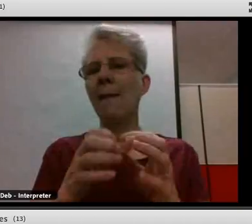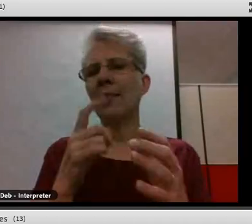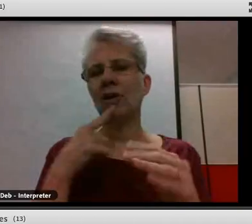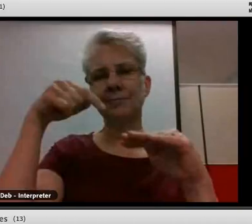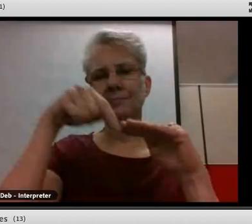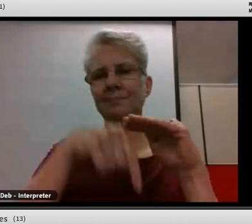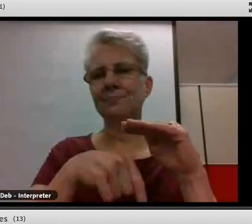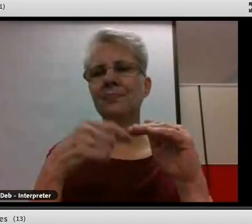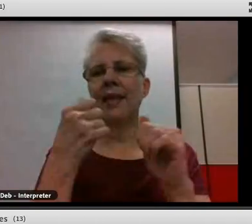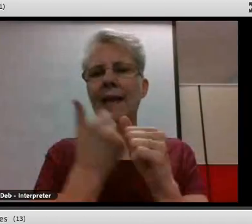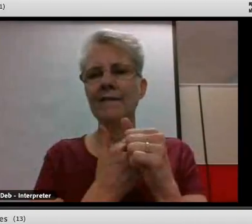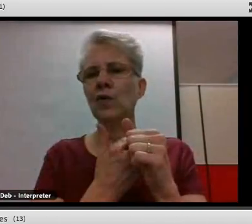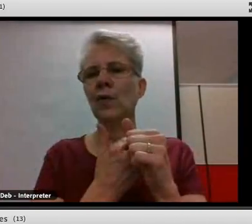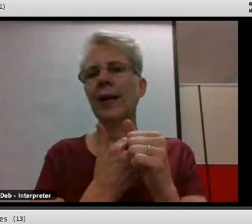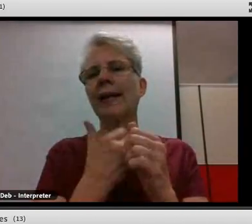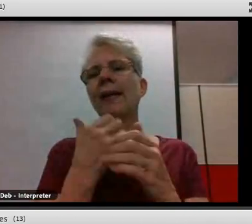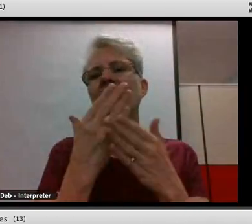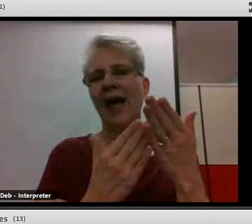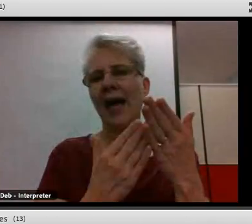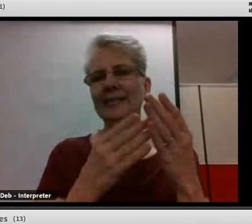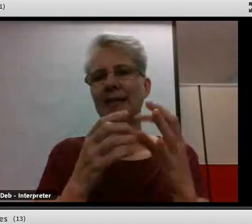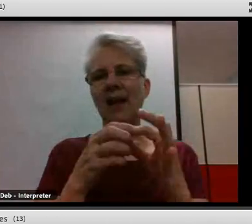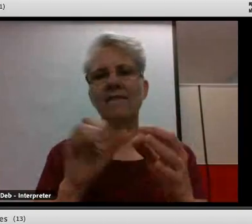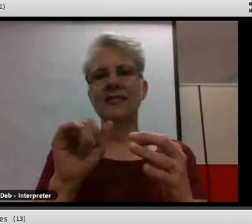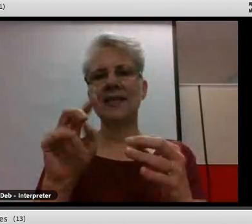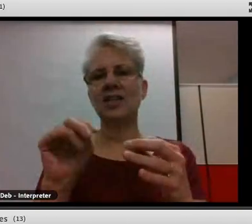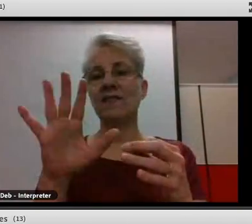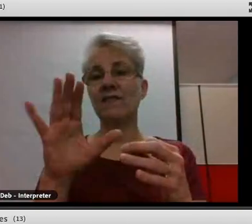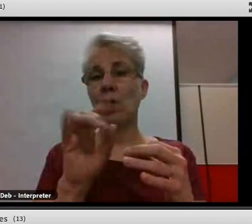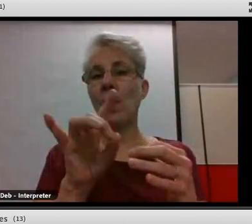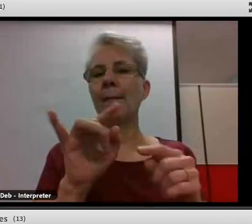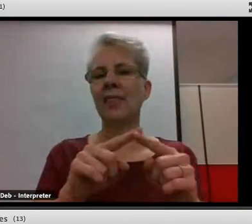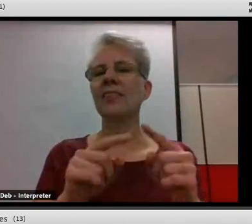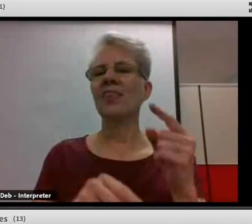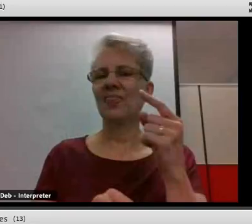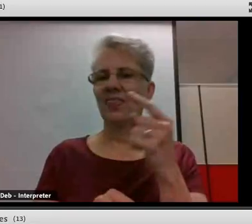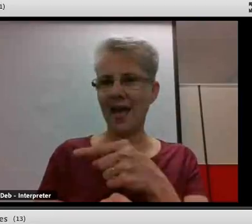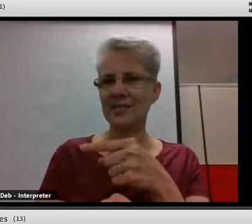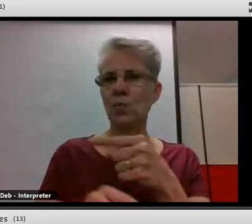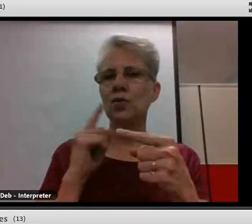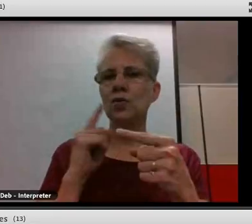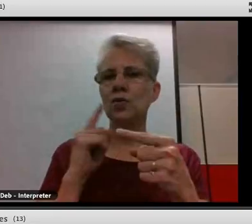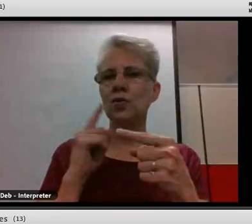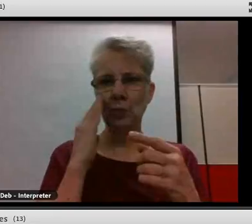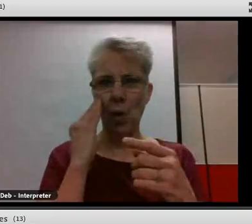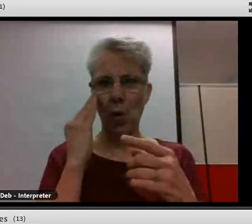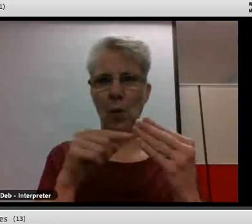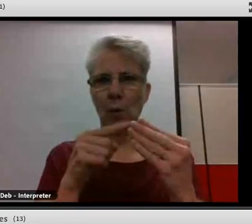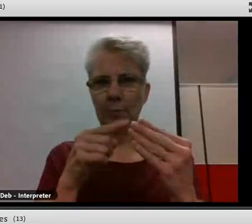You know, is it something that's going to work with that? So just very quickly, I want to share with you